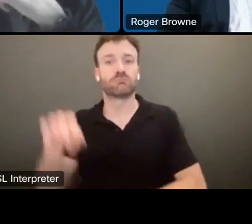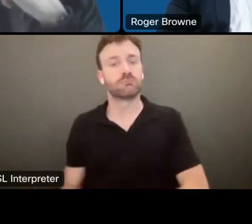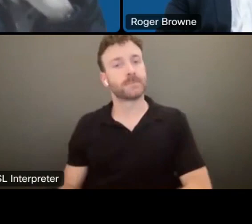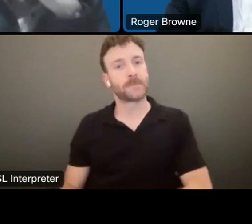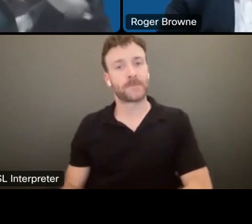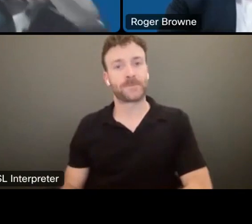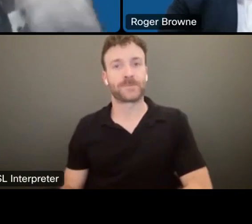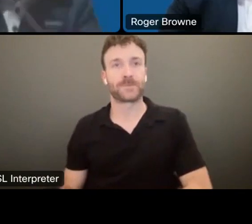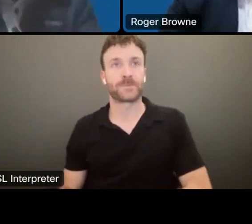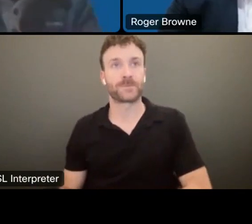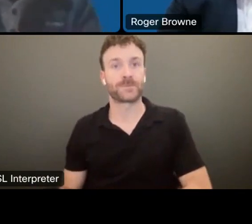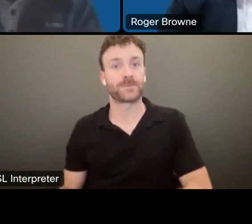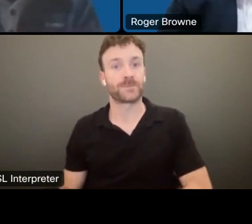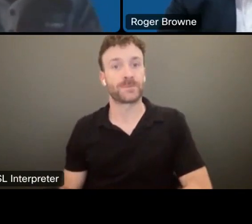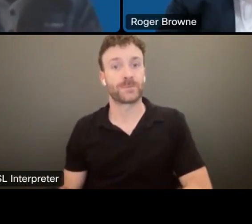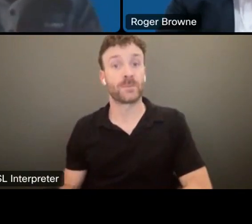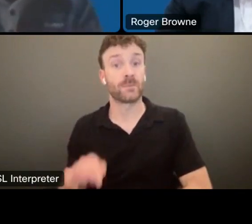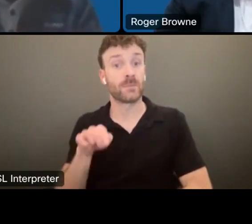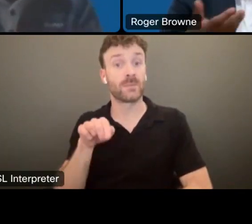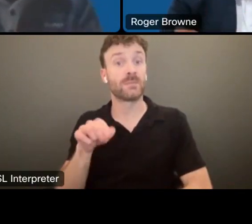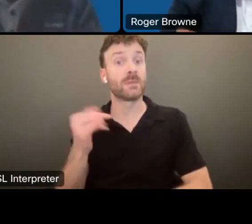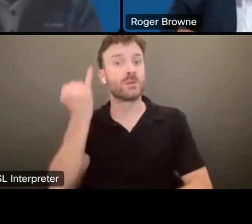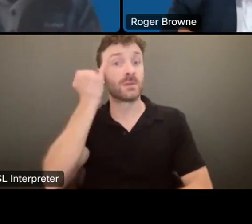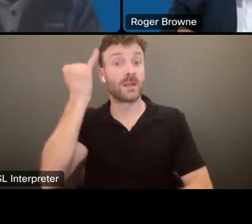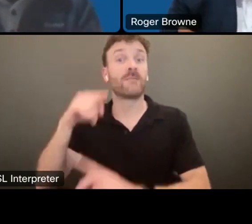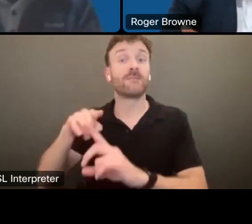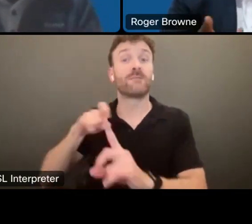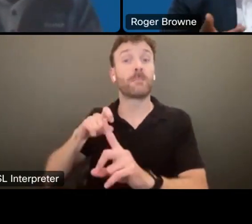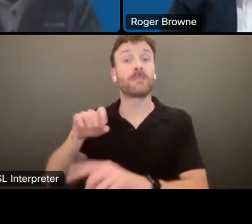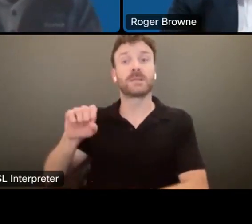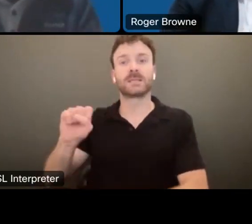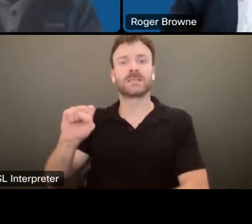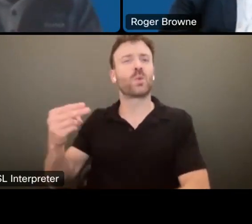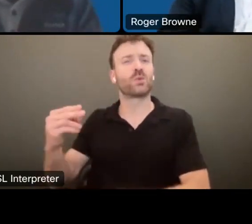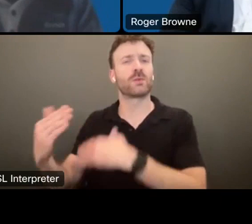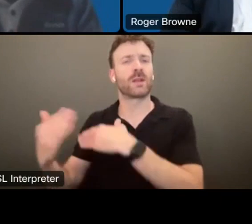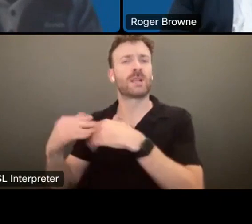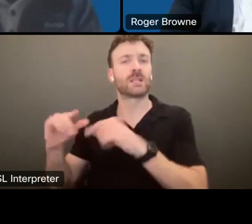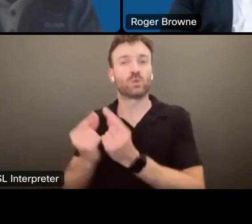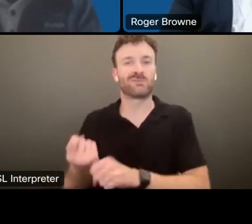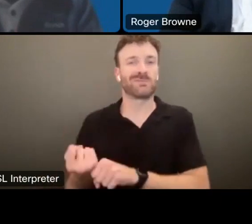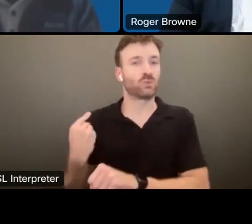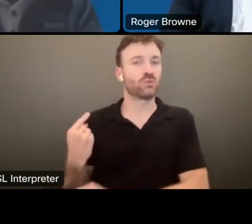This was actually an idea that came from our stakeholder advisory group from earlier last year.